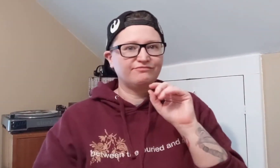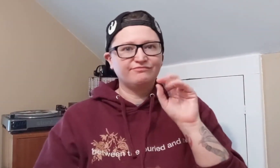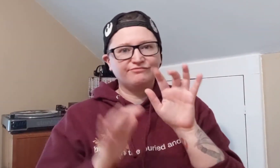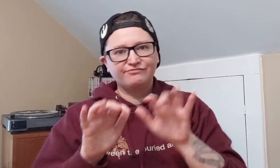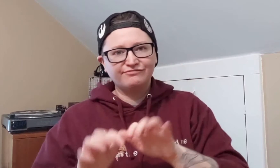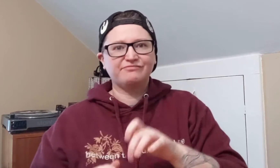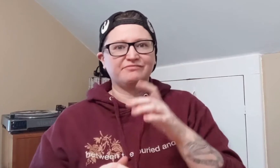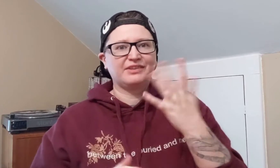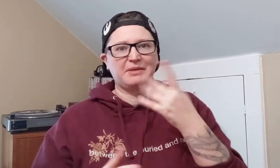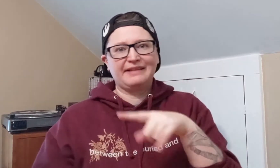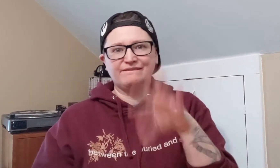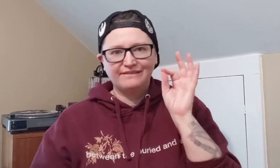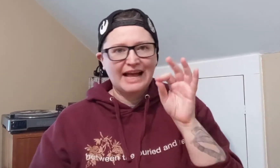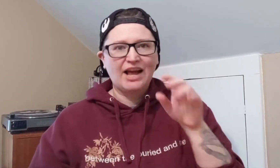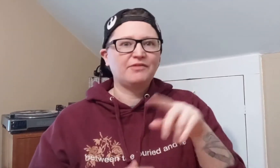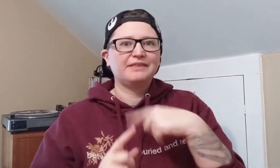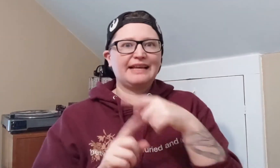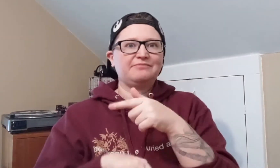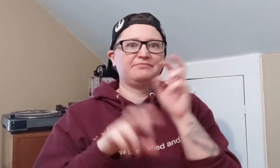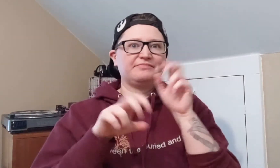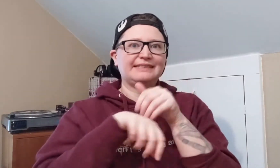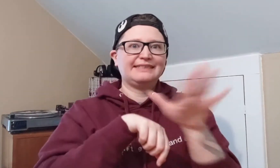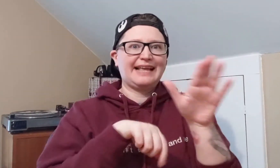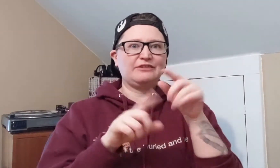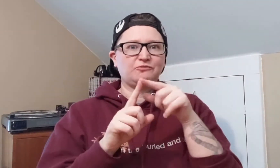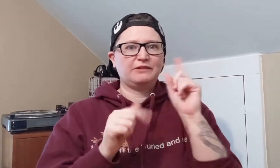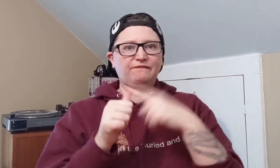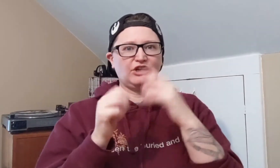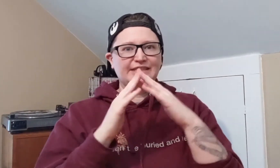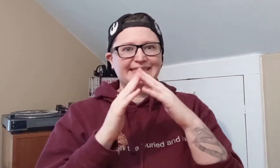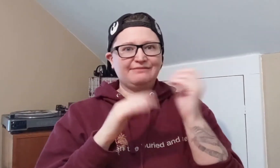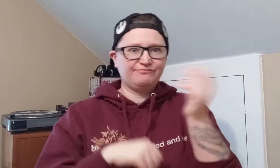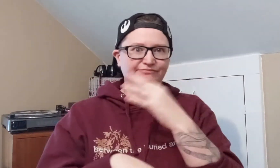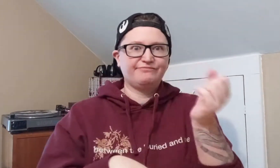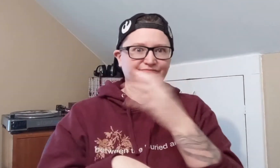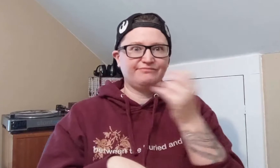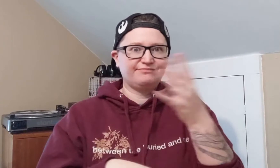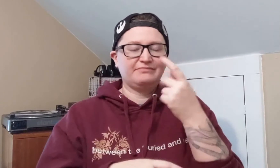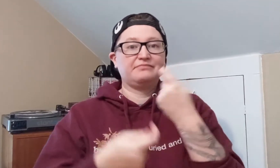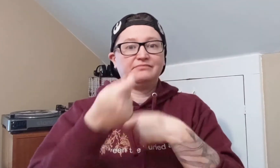you know add different things to that as we went along as we found things and so send those back